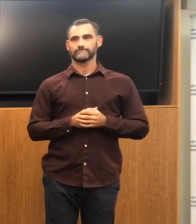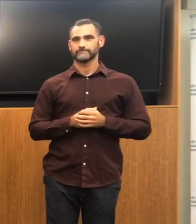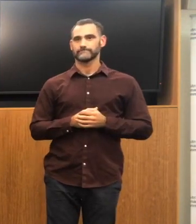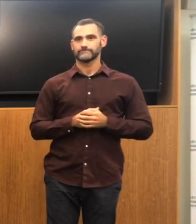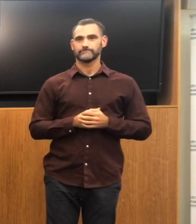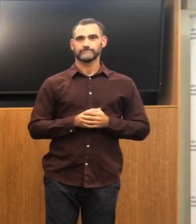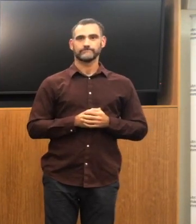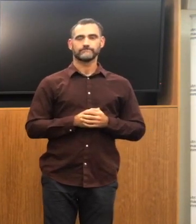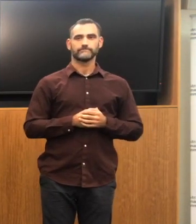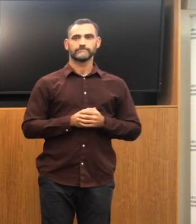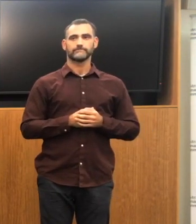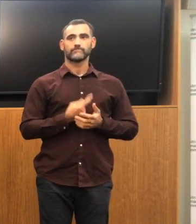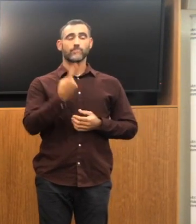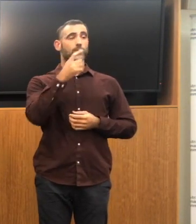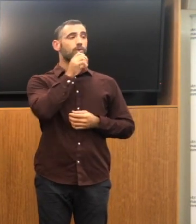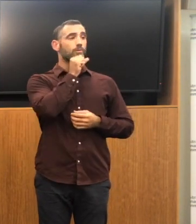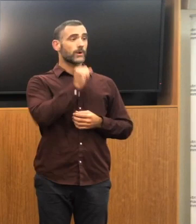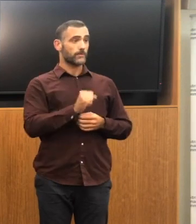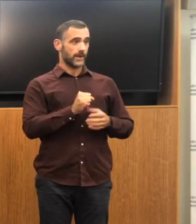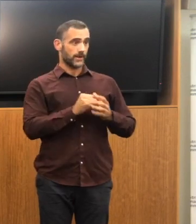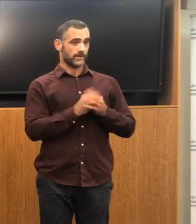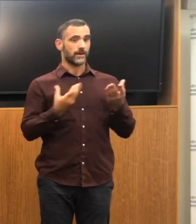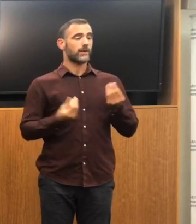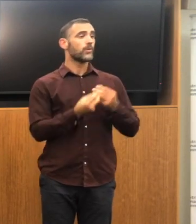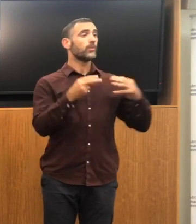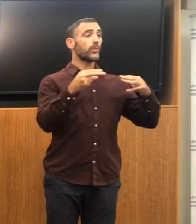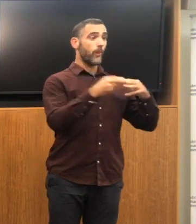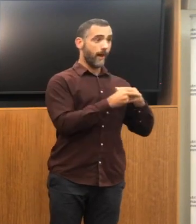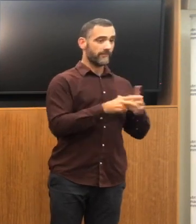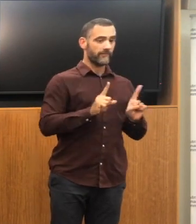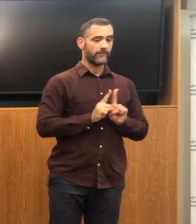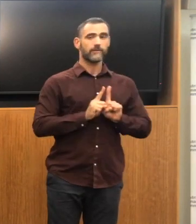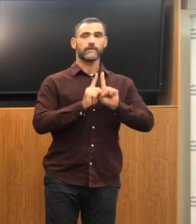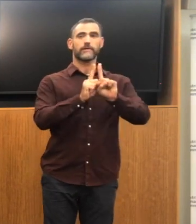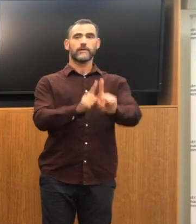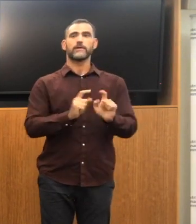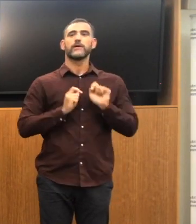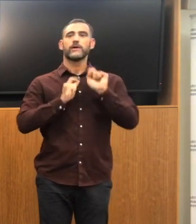who was taking his wife to the local sports club by taxi